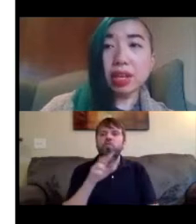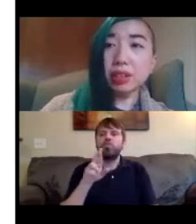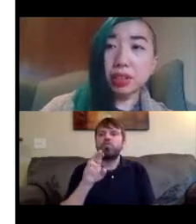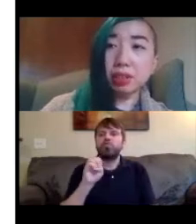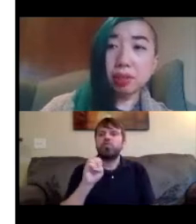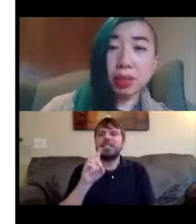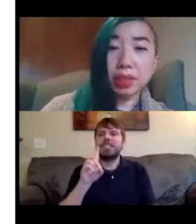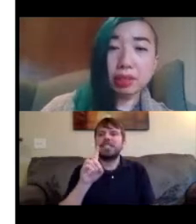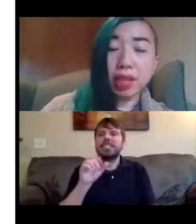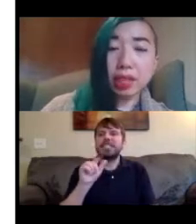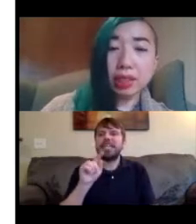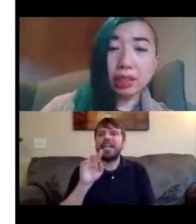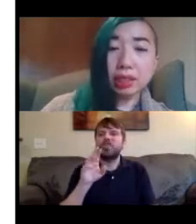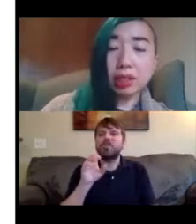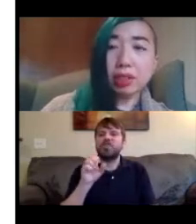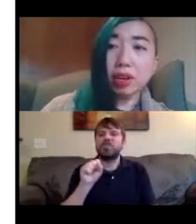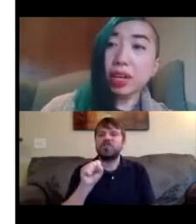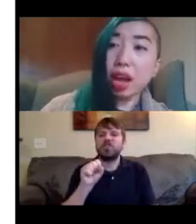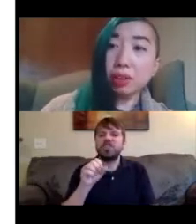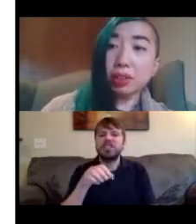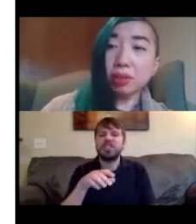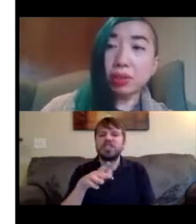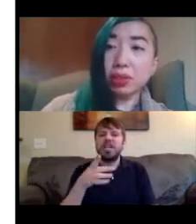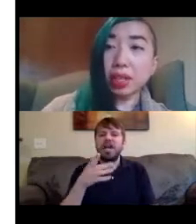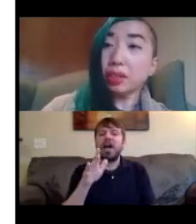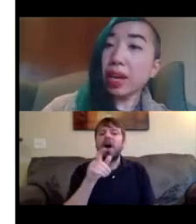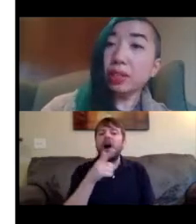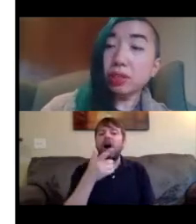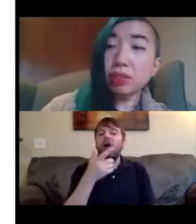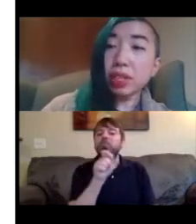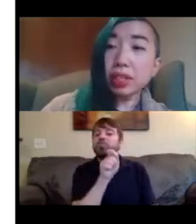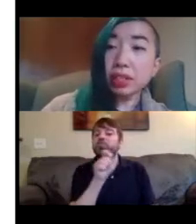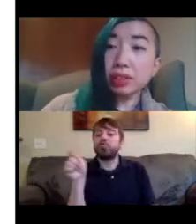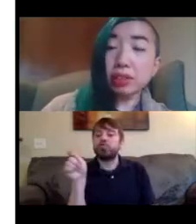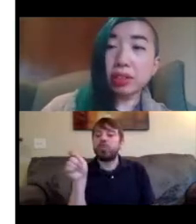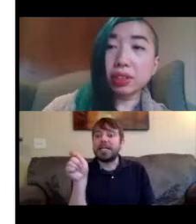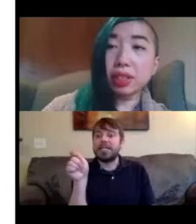see certain pieces of text. Strikeouts, which is like lines through a text so you can see